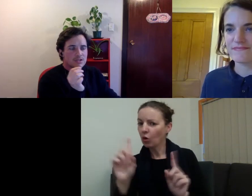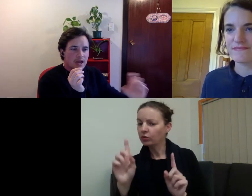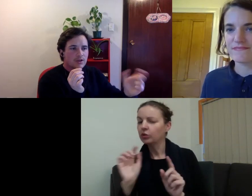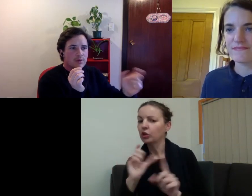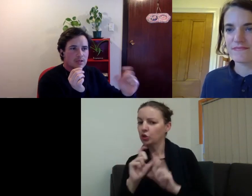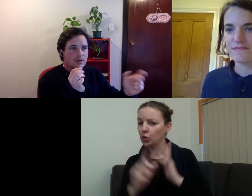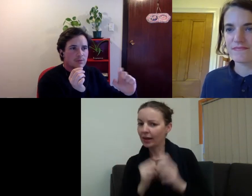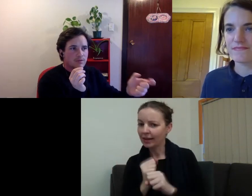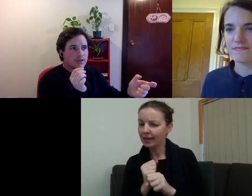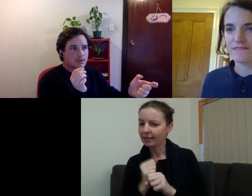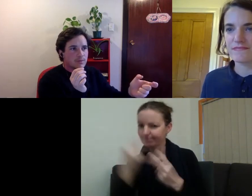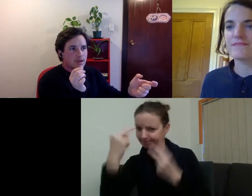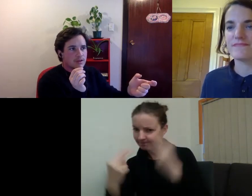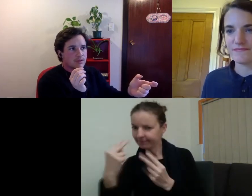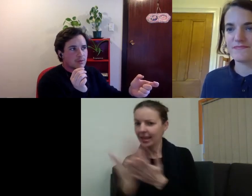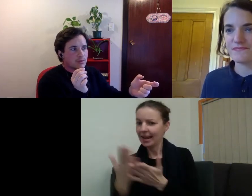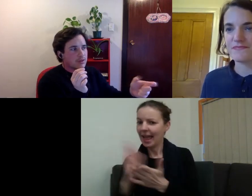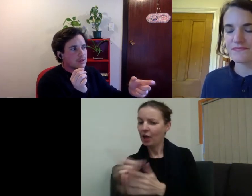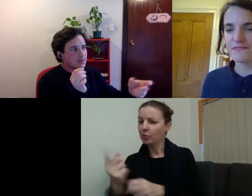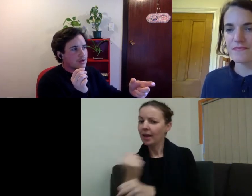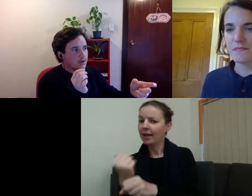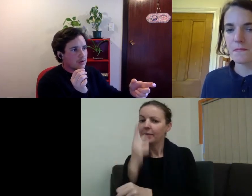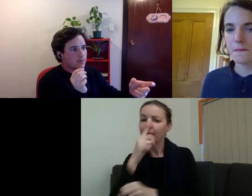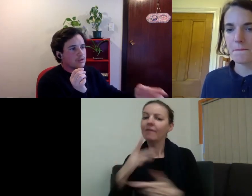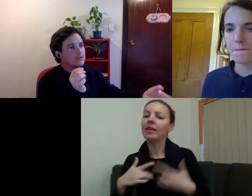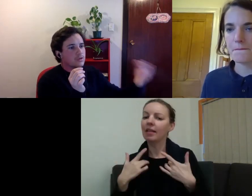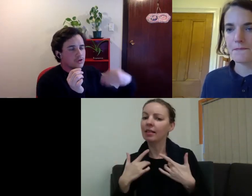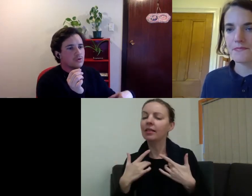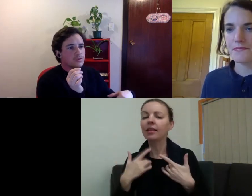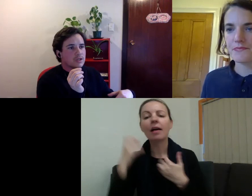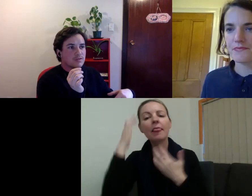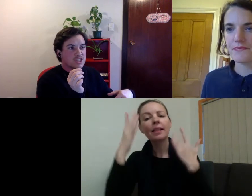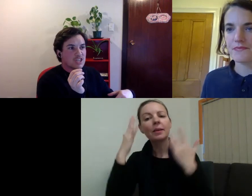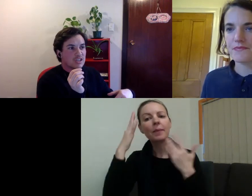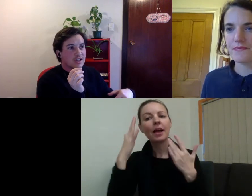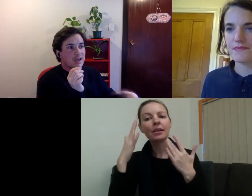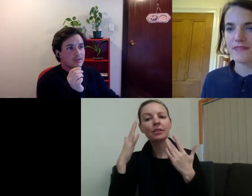to how you're making people feel and then think about whether or not you give a shit.